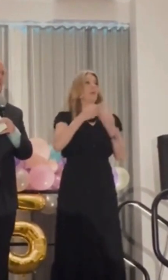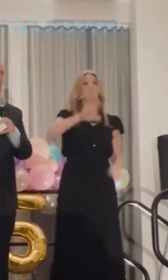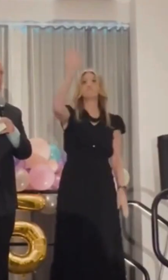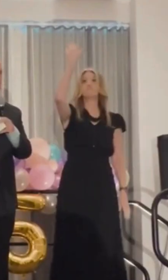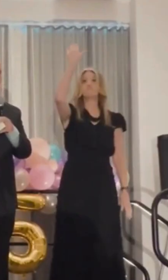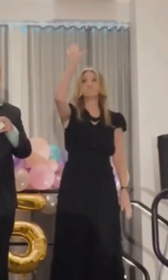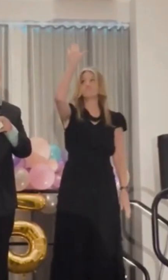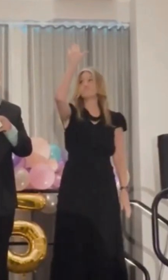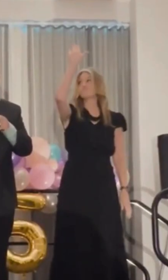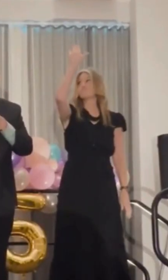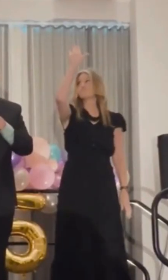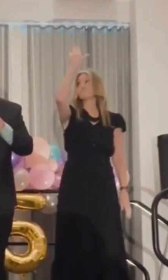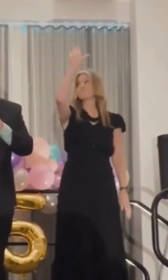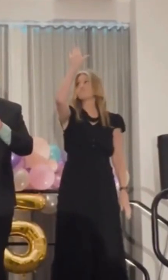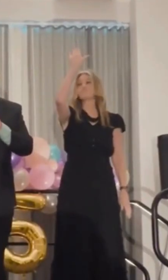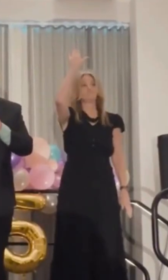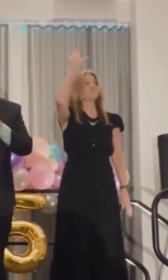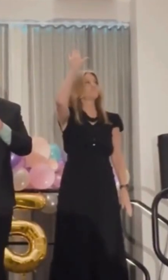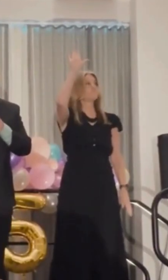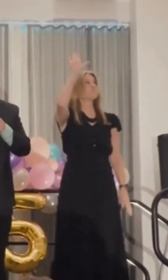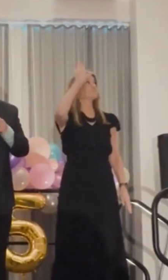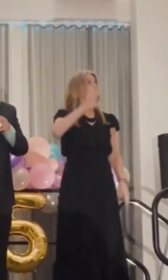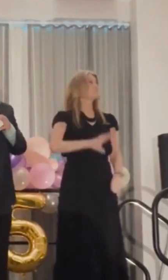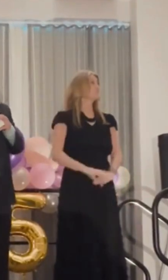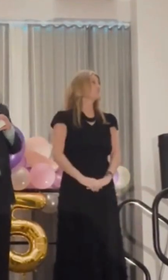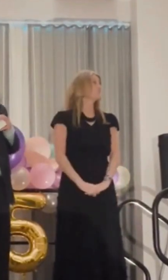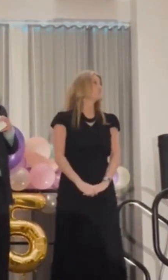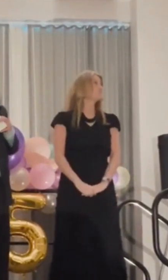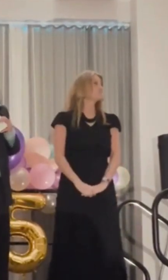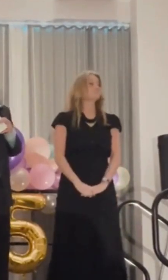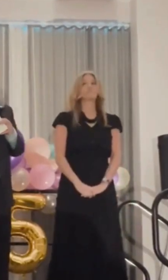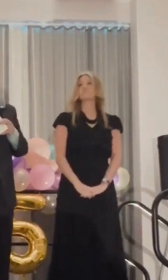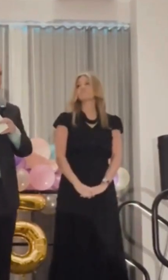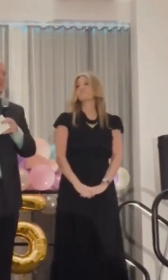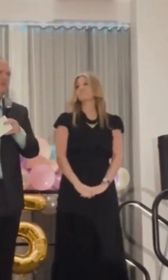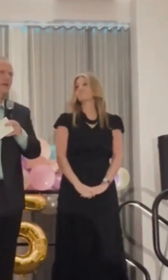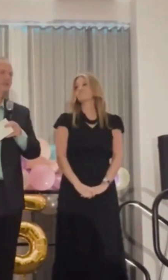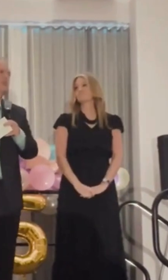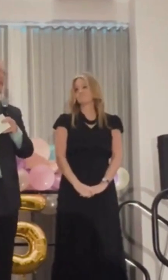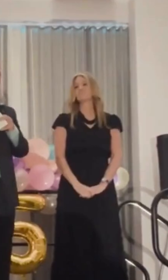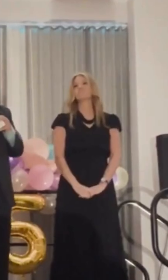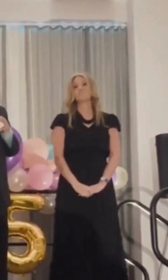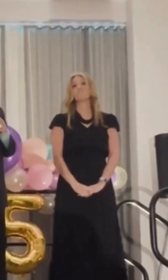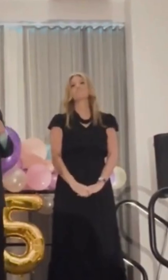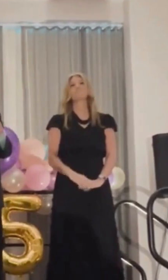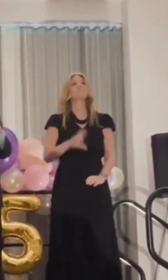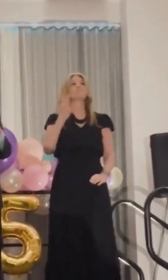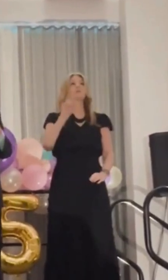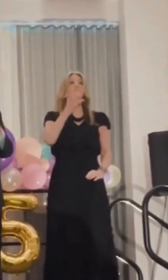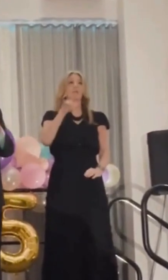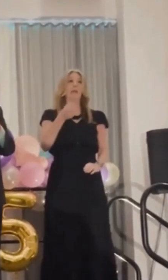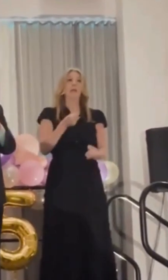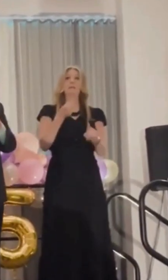[Sounds of approval from the audience] Right, so relay has impacted us.